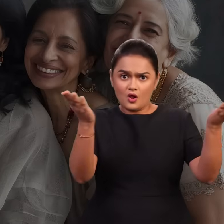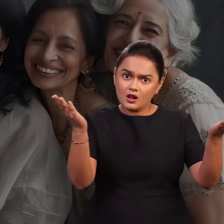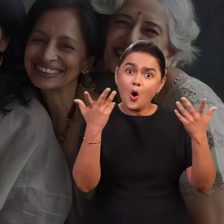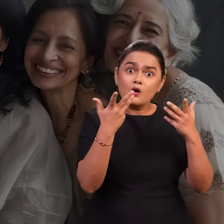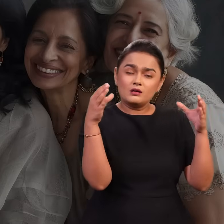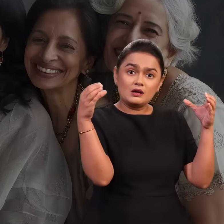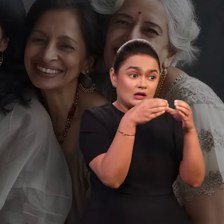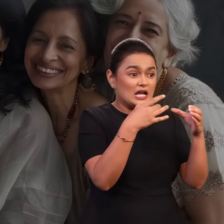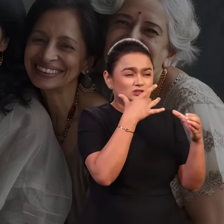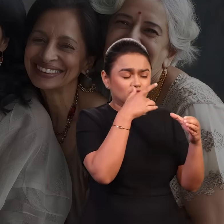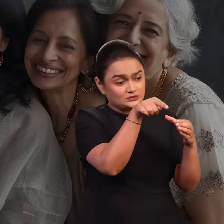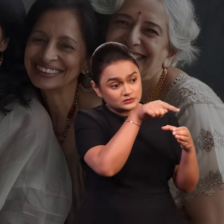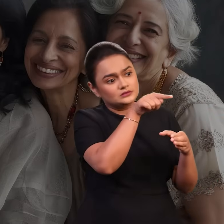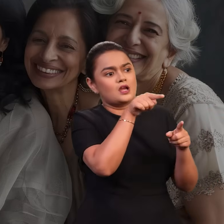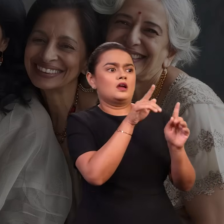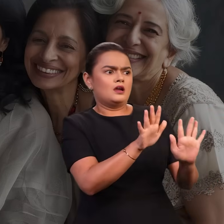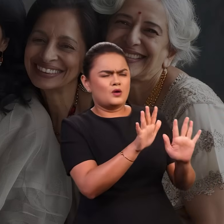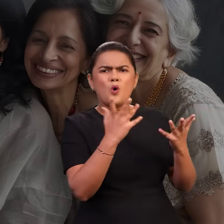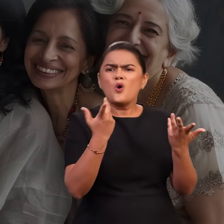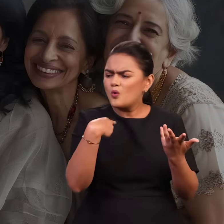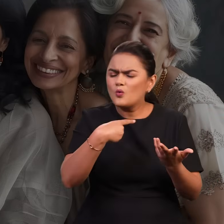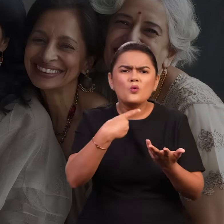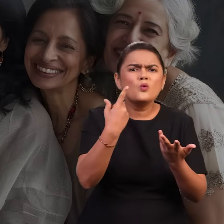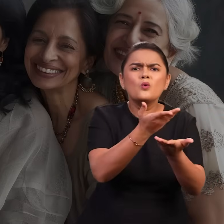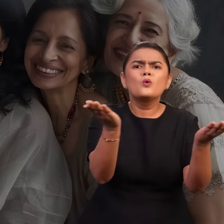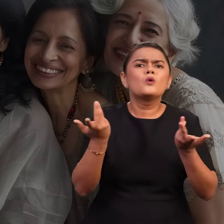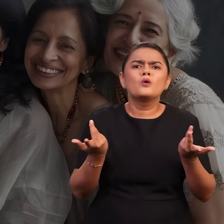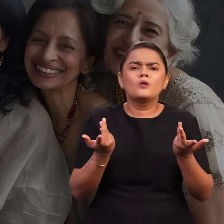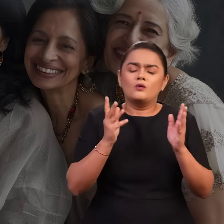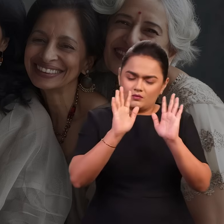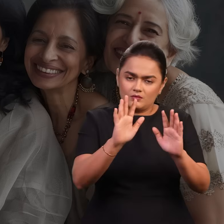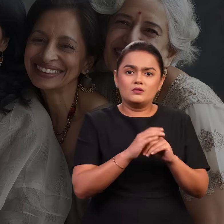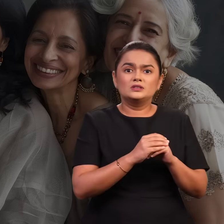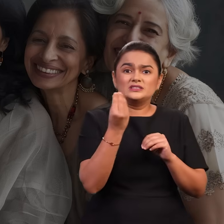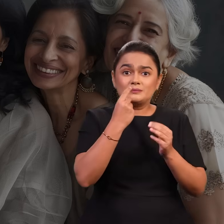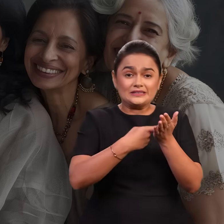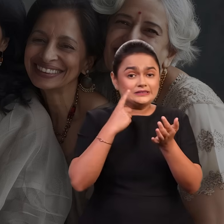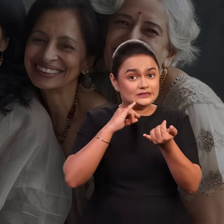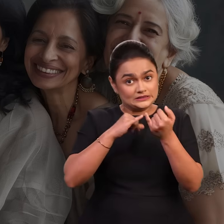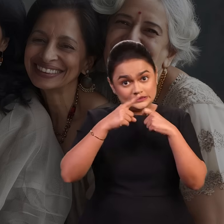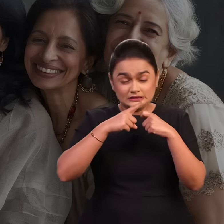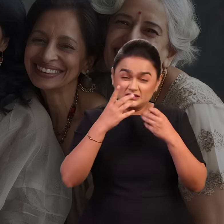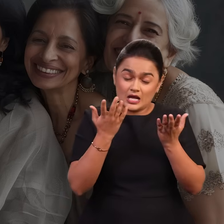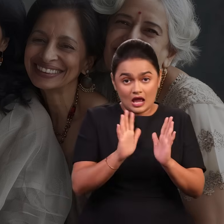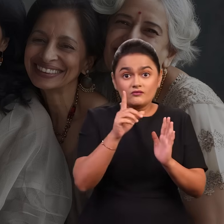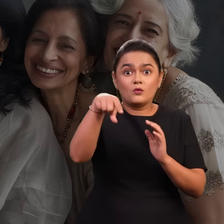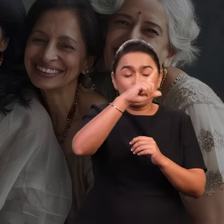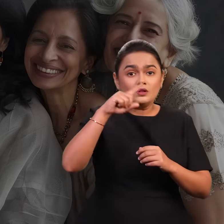Does it only affect a particular group? So there are some risk factor which you should be aware of.